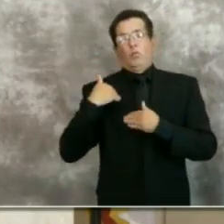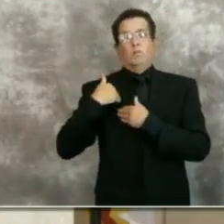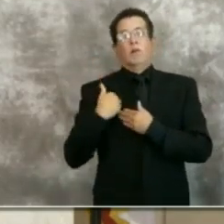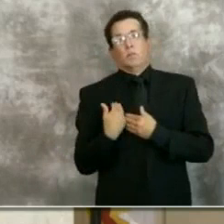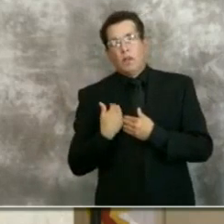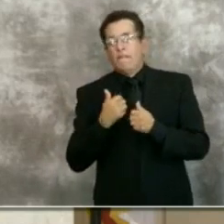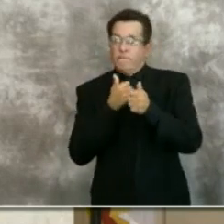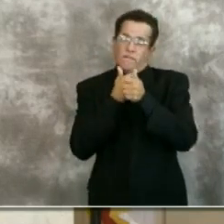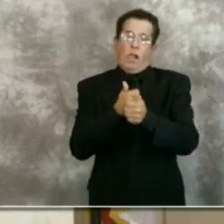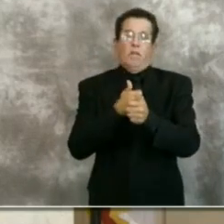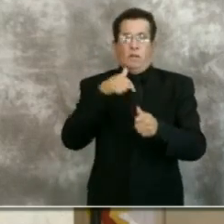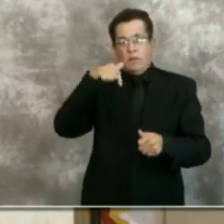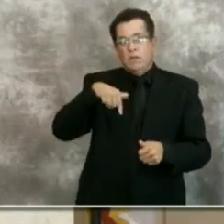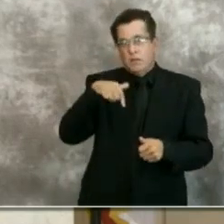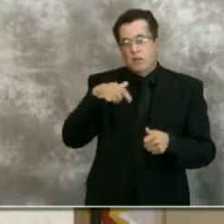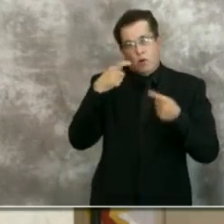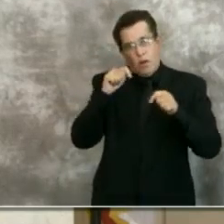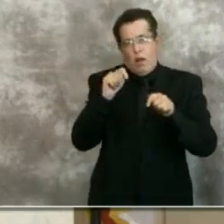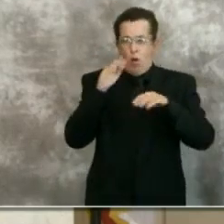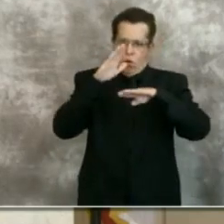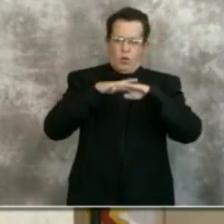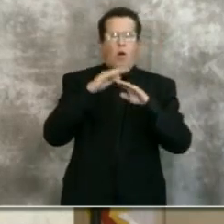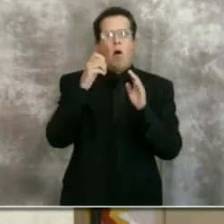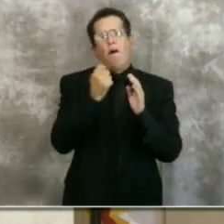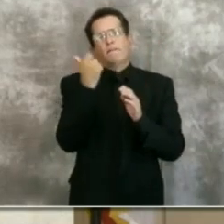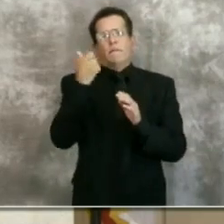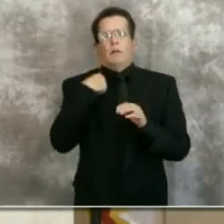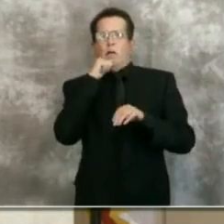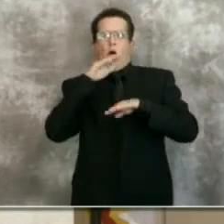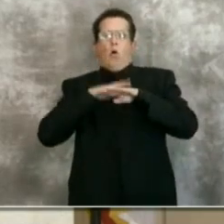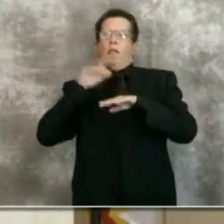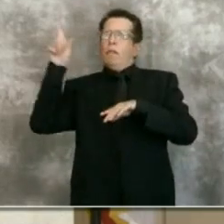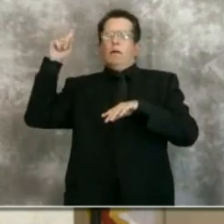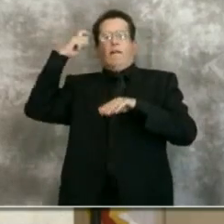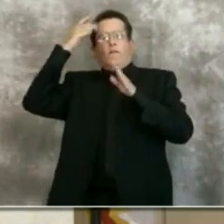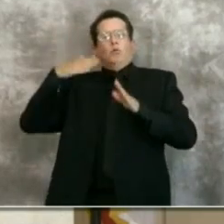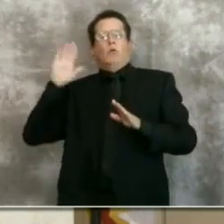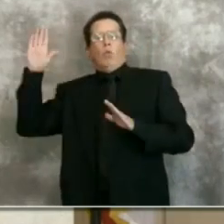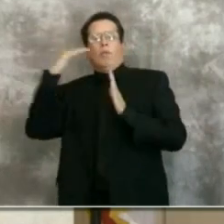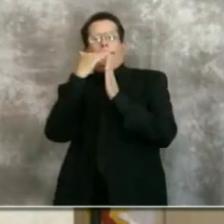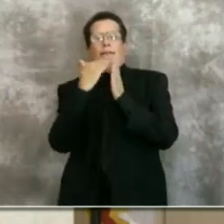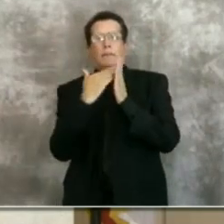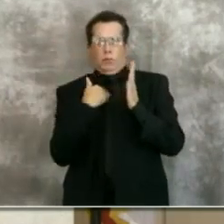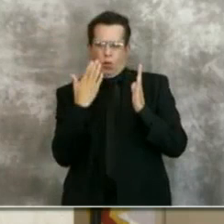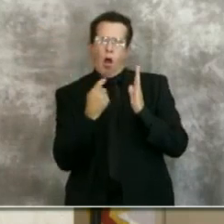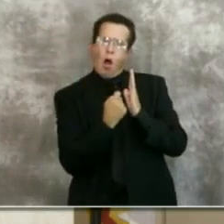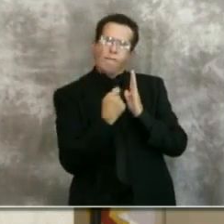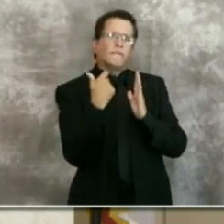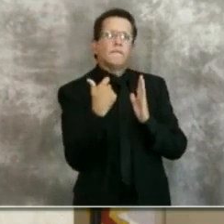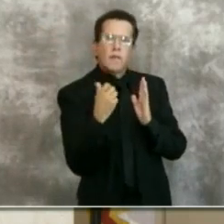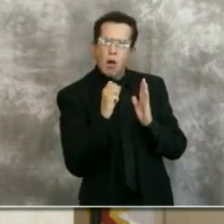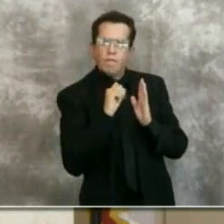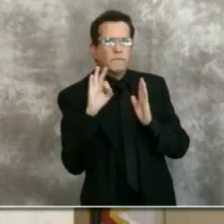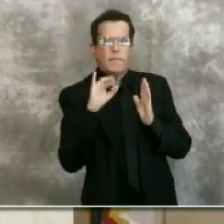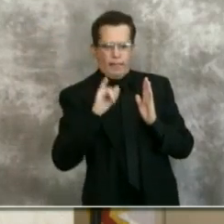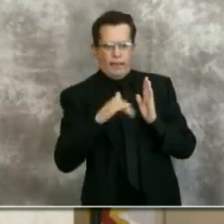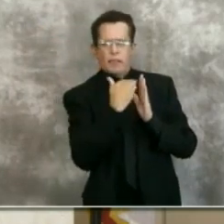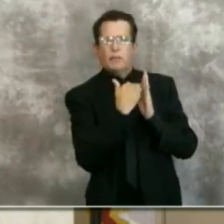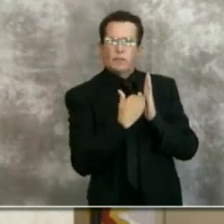PANDEMIC AND WE MUST ALL DO OUR PART FRANKLY ALL OF US. OUR PART OF THIS EFFORT TO GET